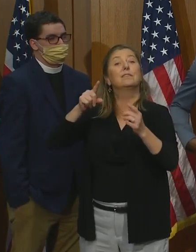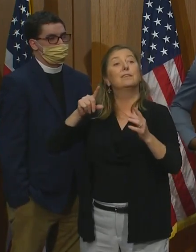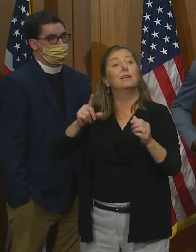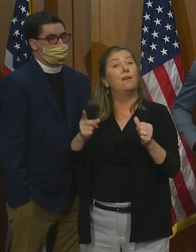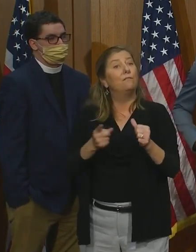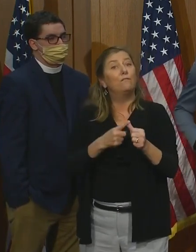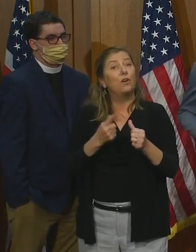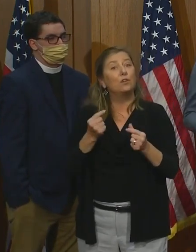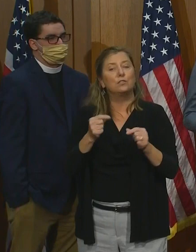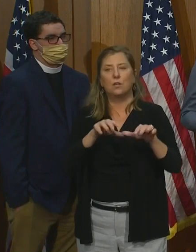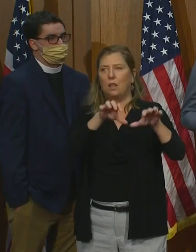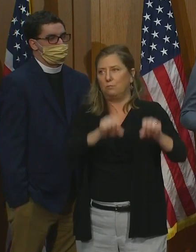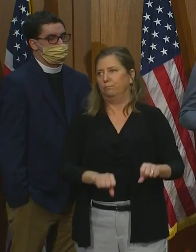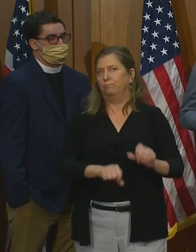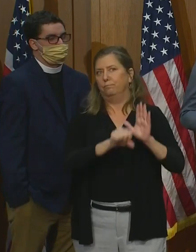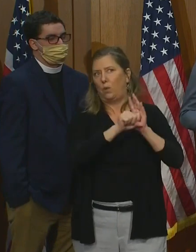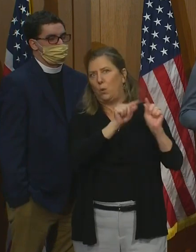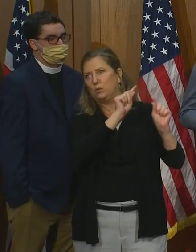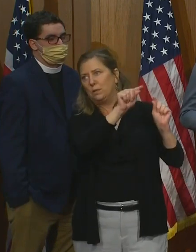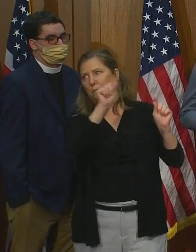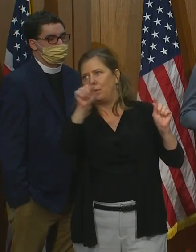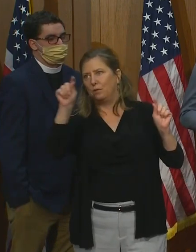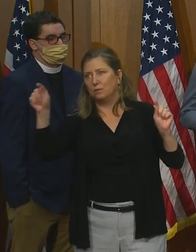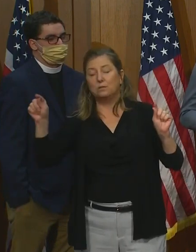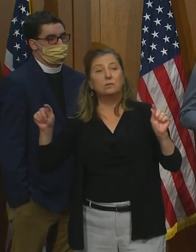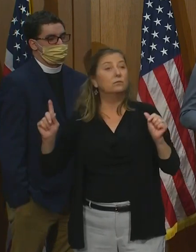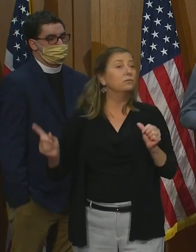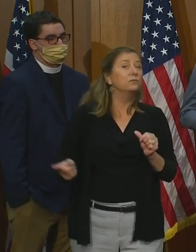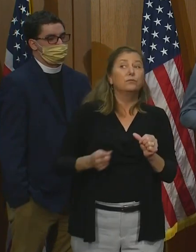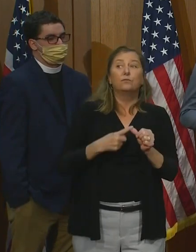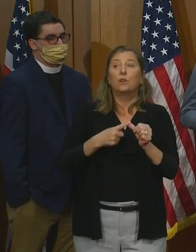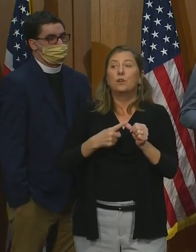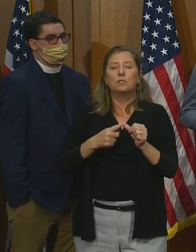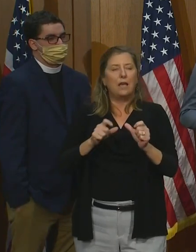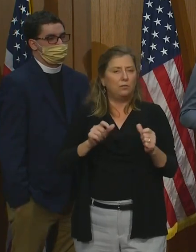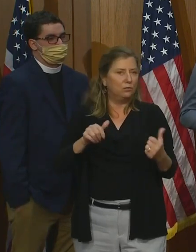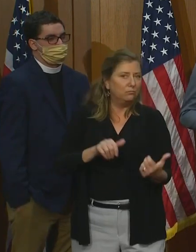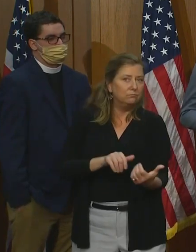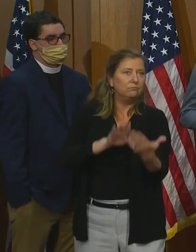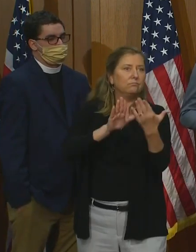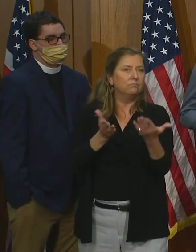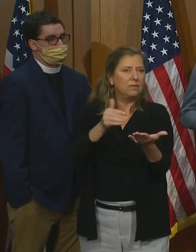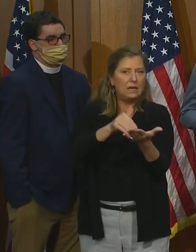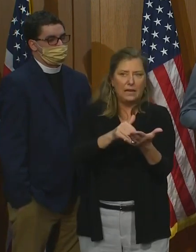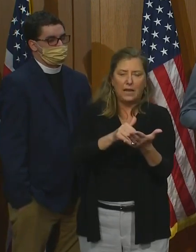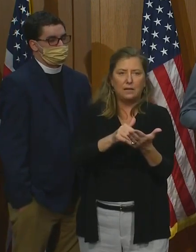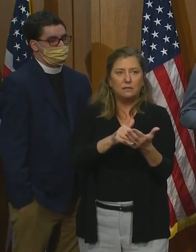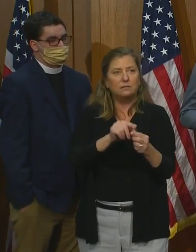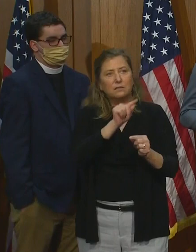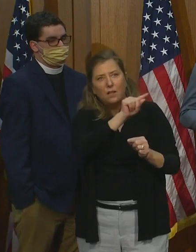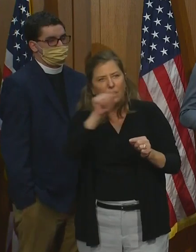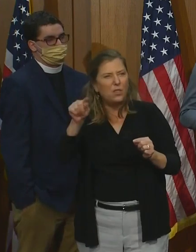ALL TO CHART A NEW COURSE AND IT STARTS. WITH REMOVING THE